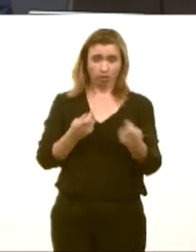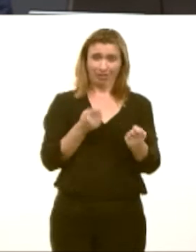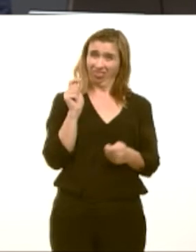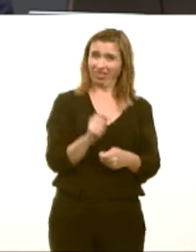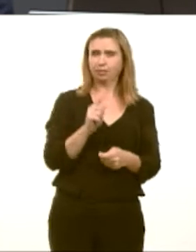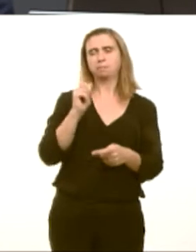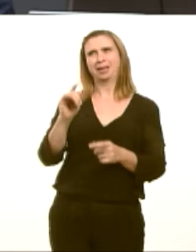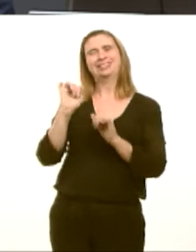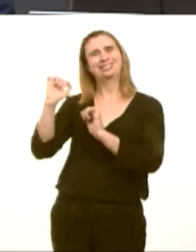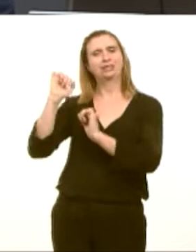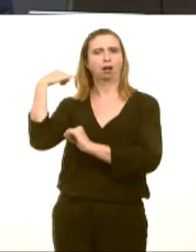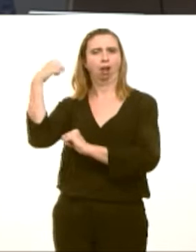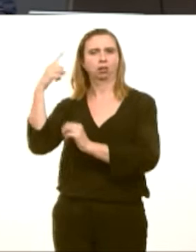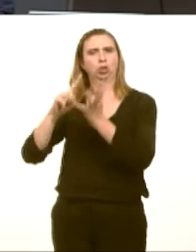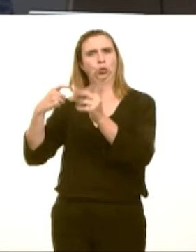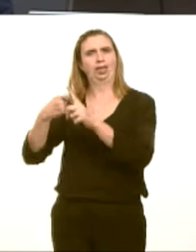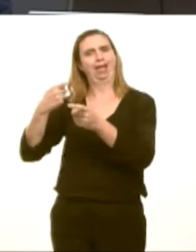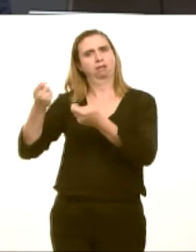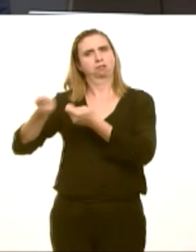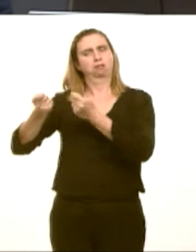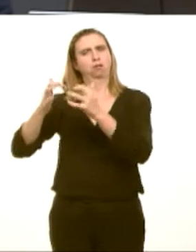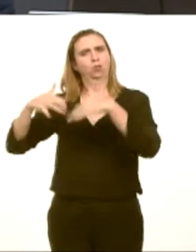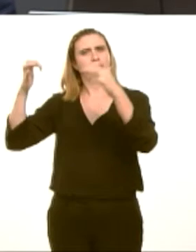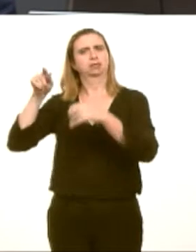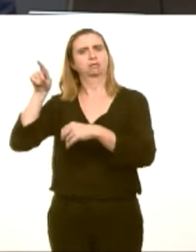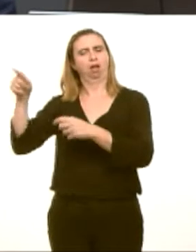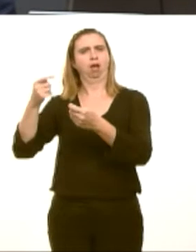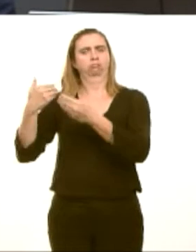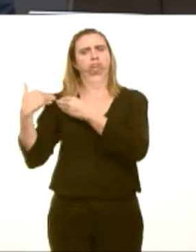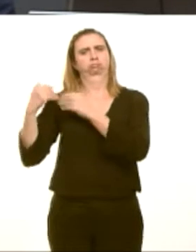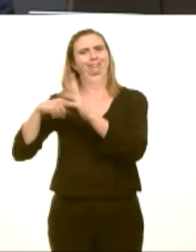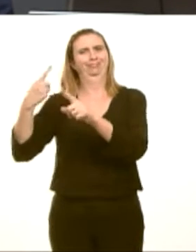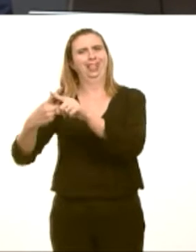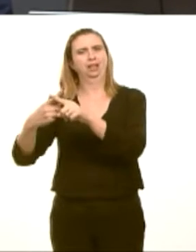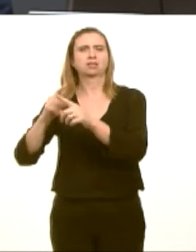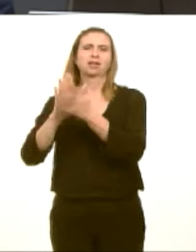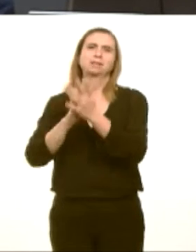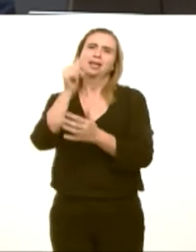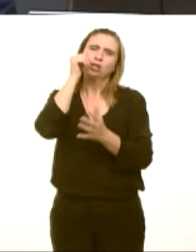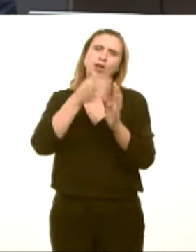which goes against the judgment in the Recovery of Medical Costs for Asbestos Diseases (Wales) Bill, more recently.